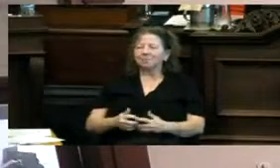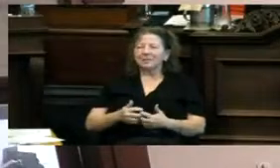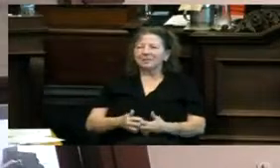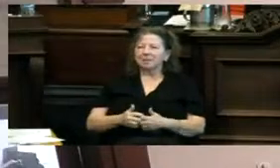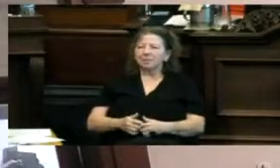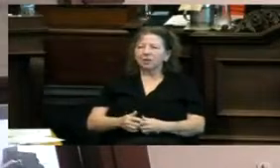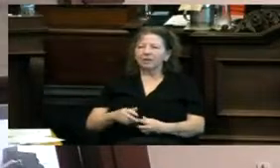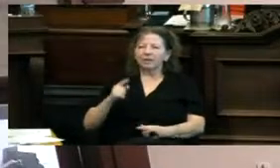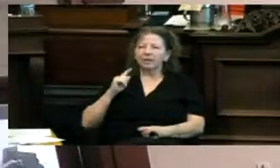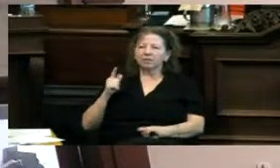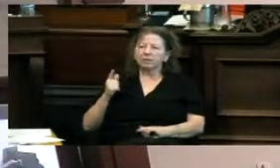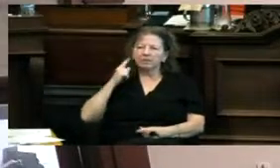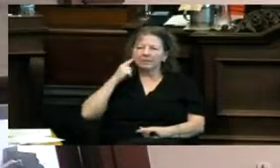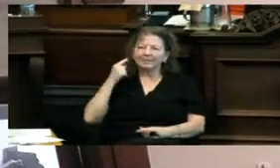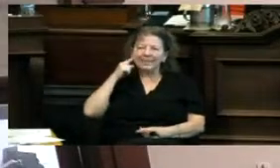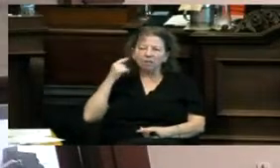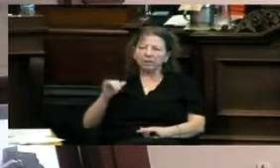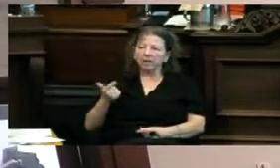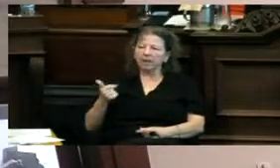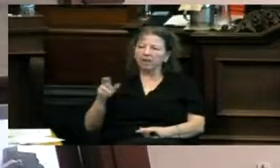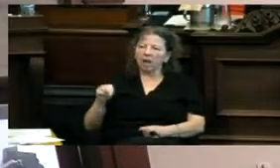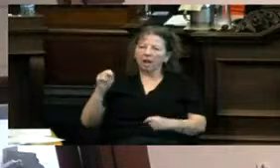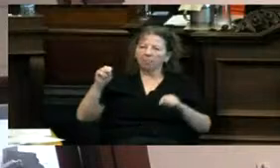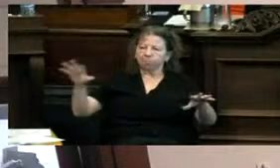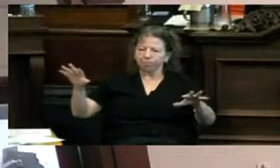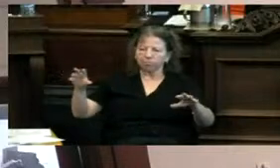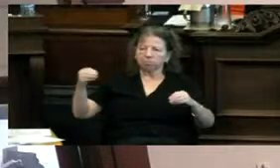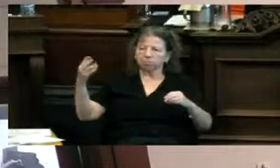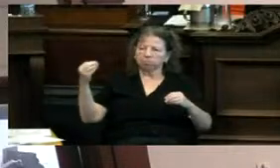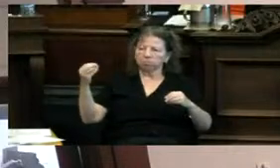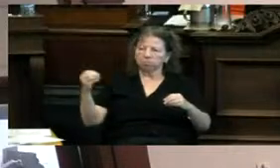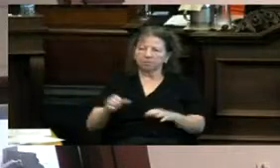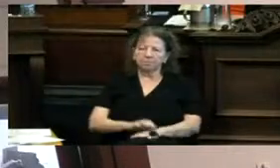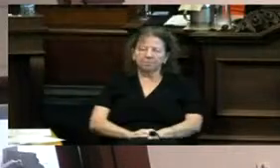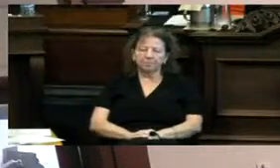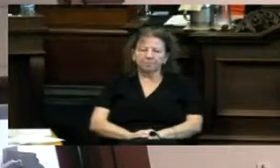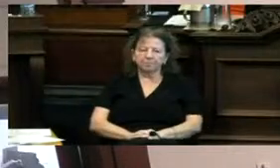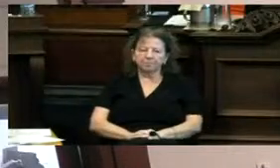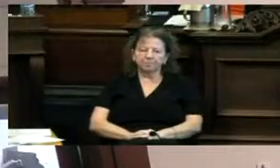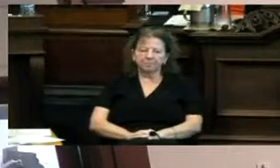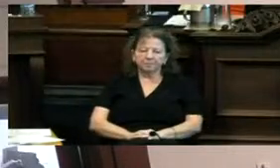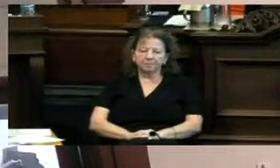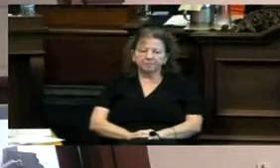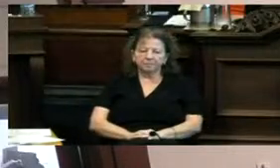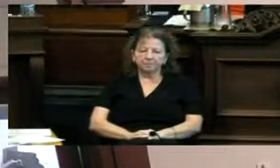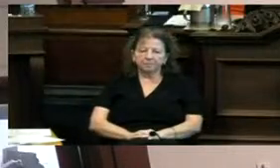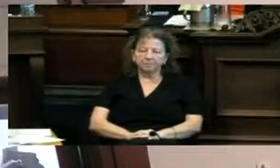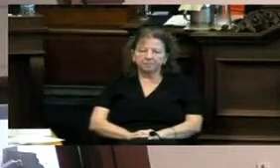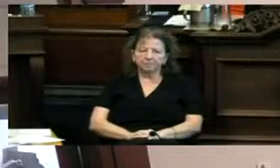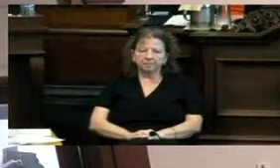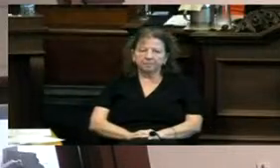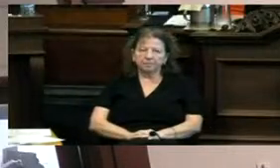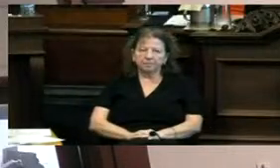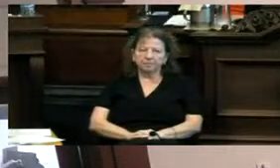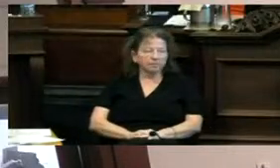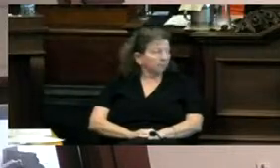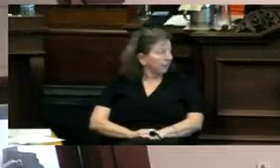their contracts, and it was around maybe how the data was